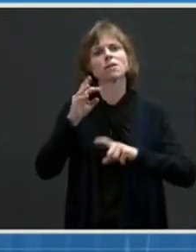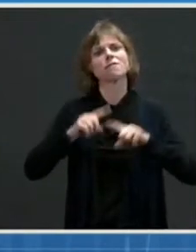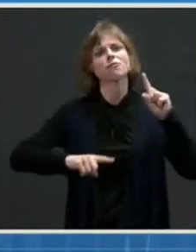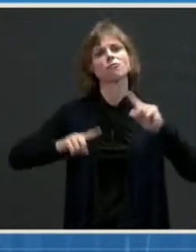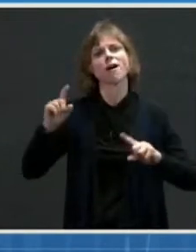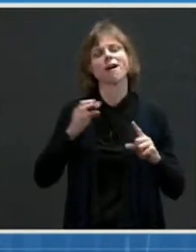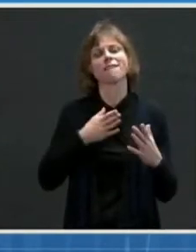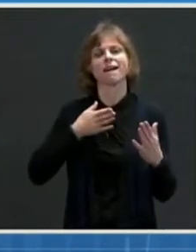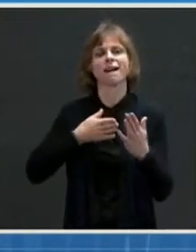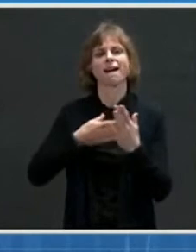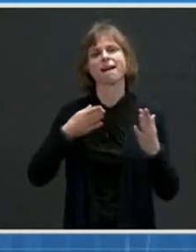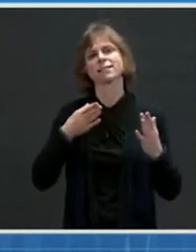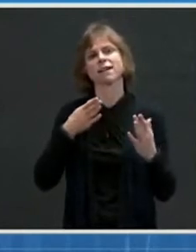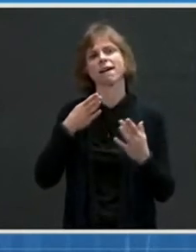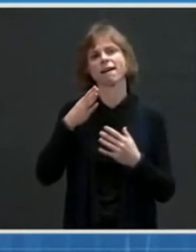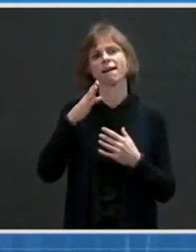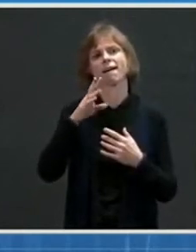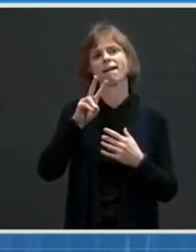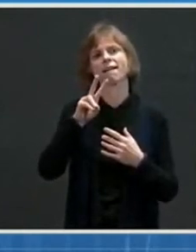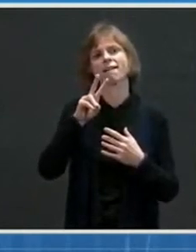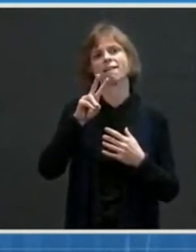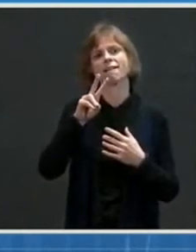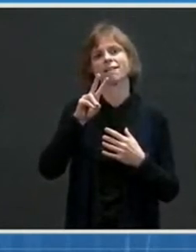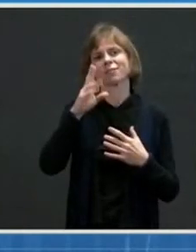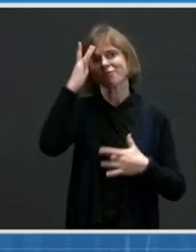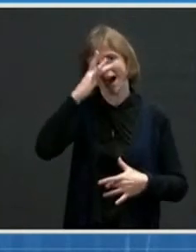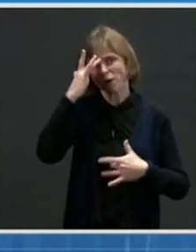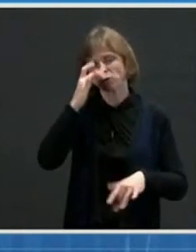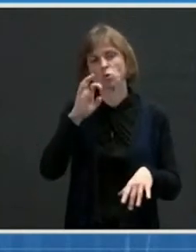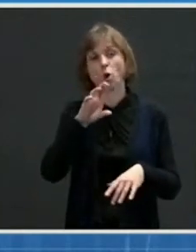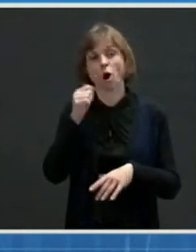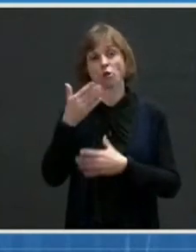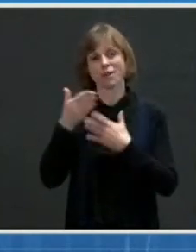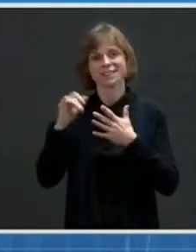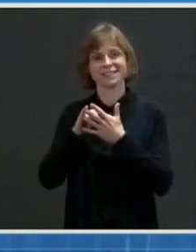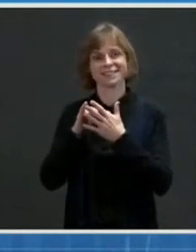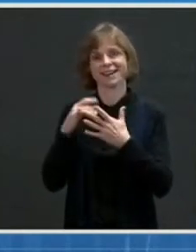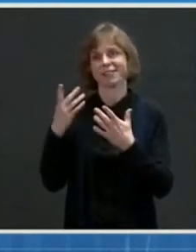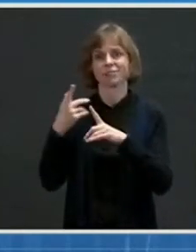VARIABLE. THERE HAVE BEEN A NUMBER OF TRIALS OF A VARIETY OF